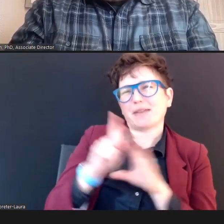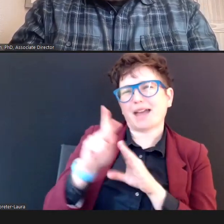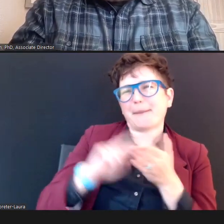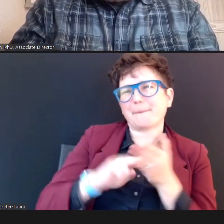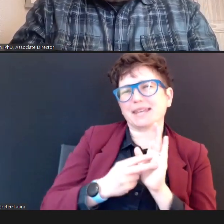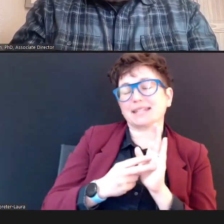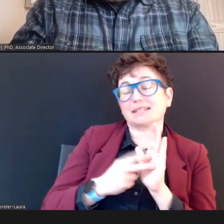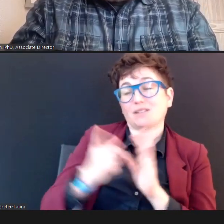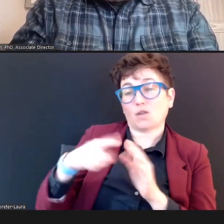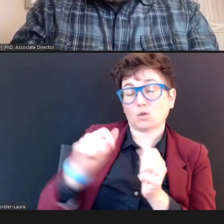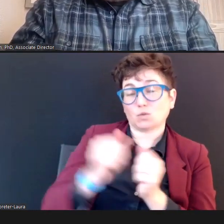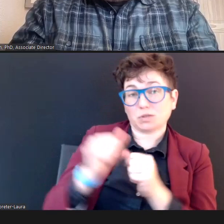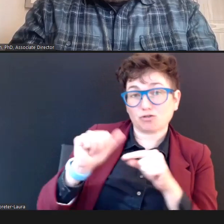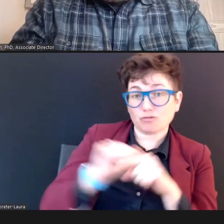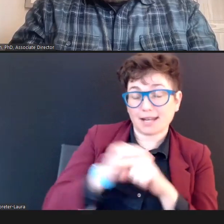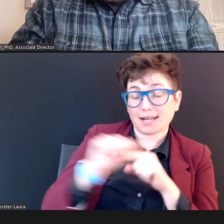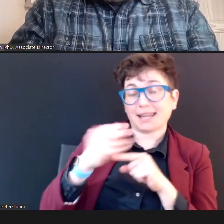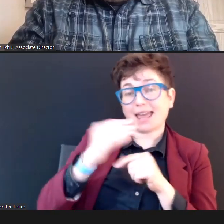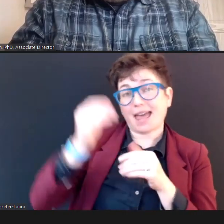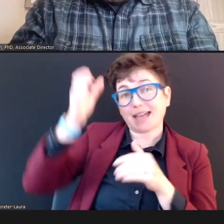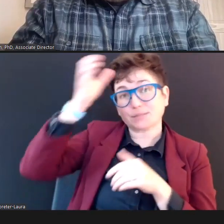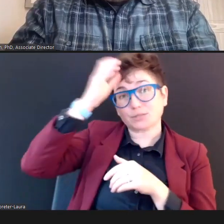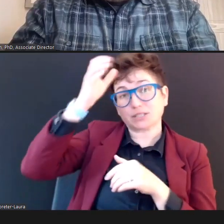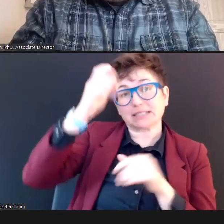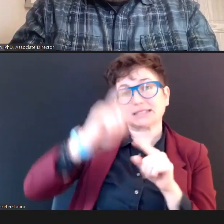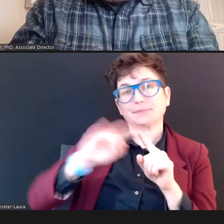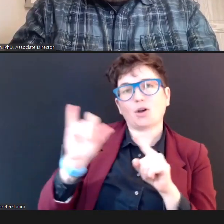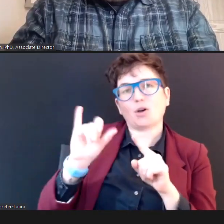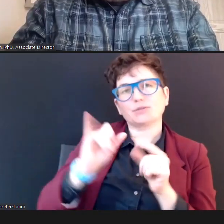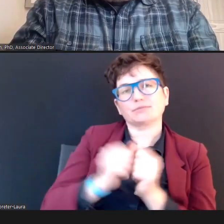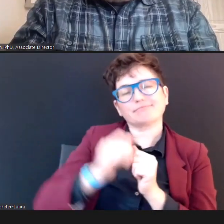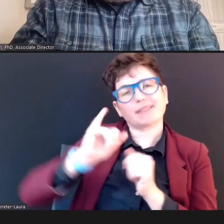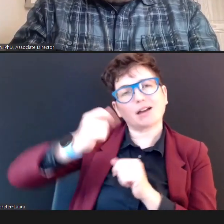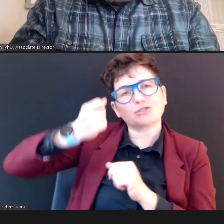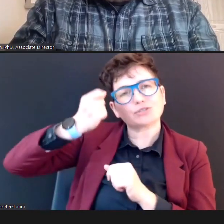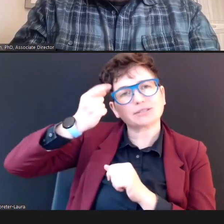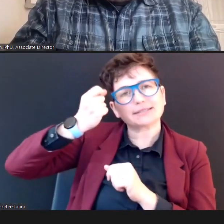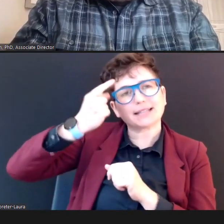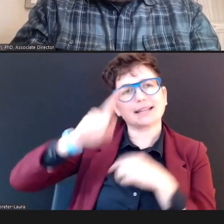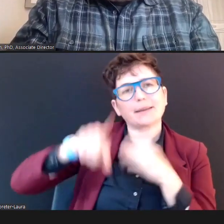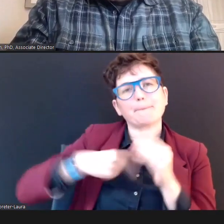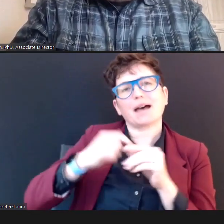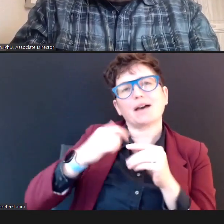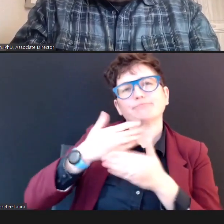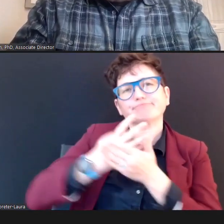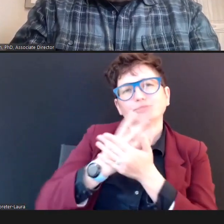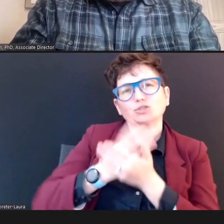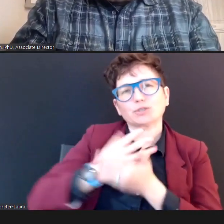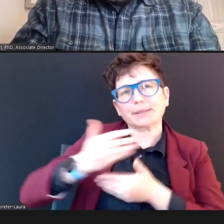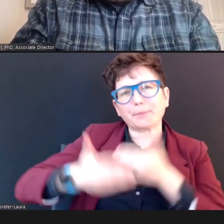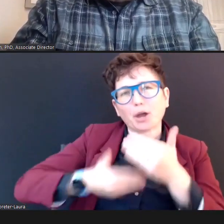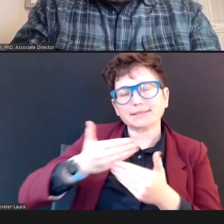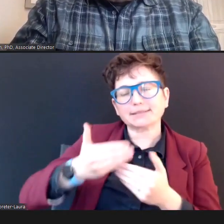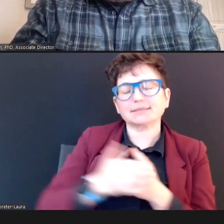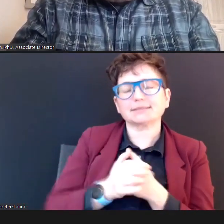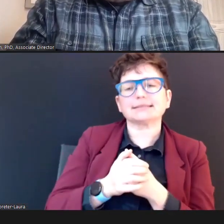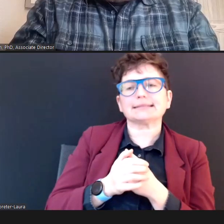with the training and the expertise but with um the understanding of screening